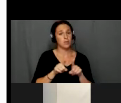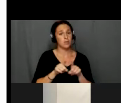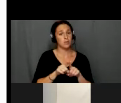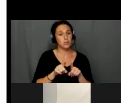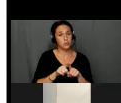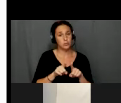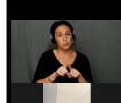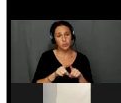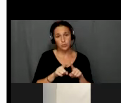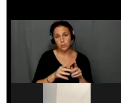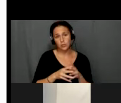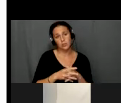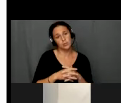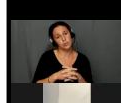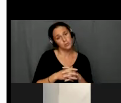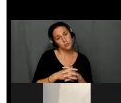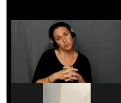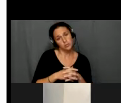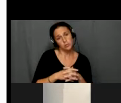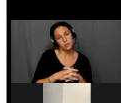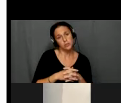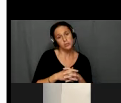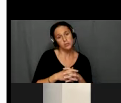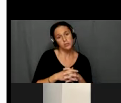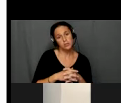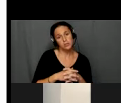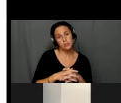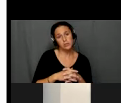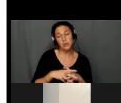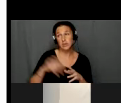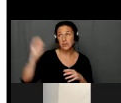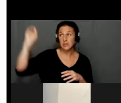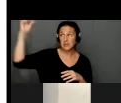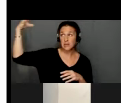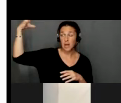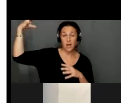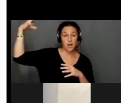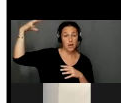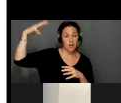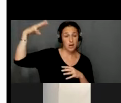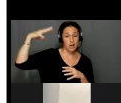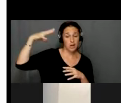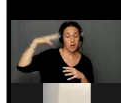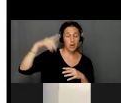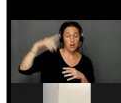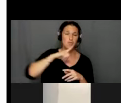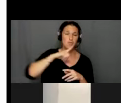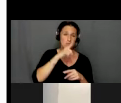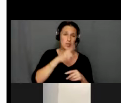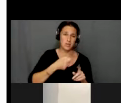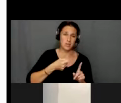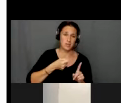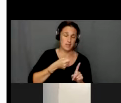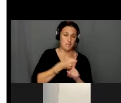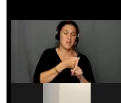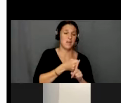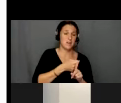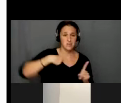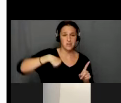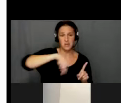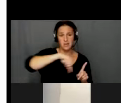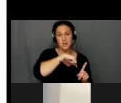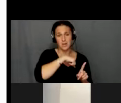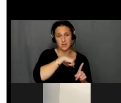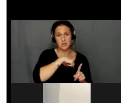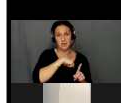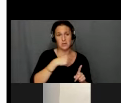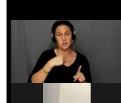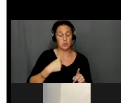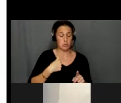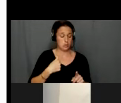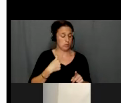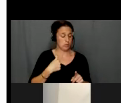And also the sun rays really do affect us and we feel it's too much heat, and